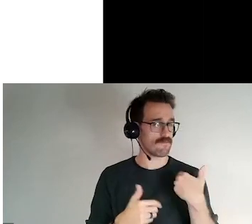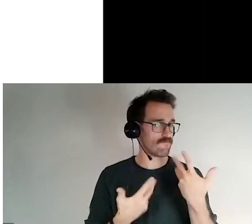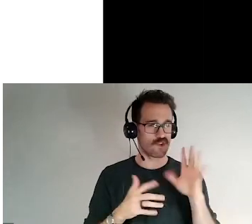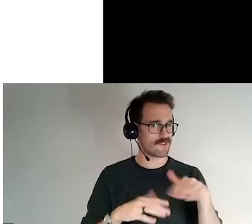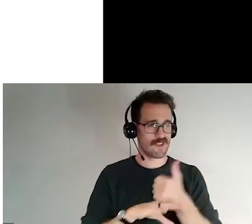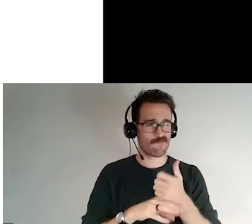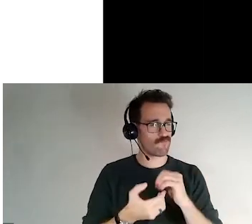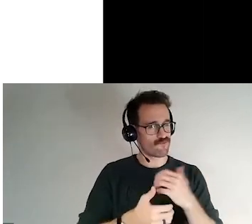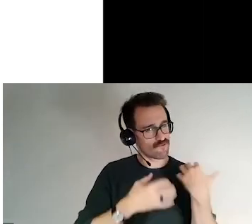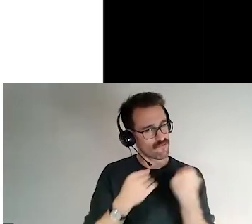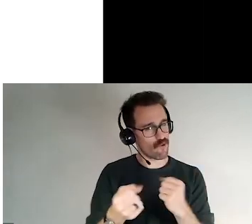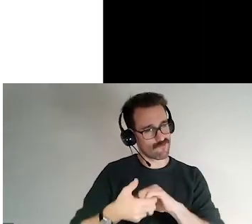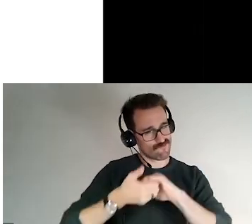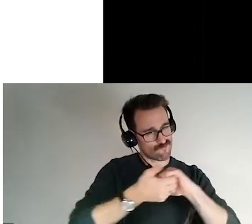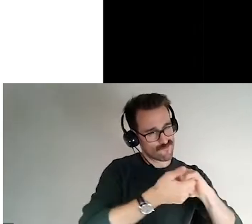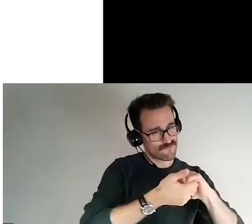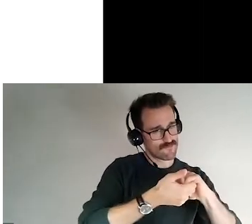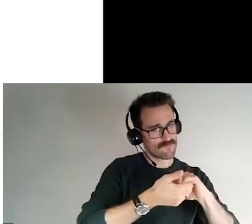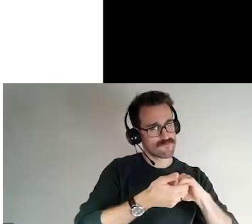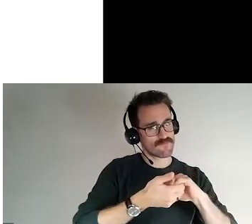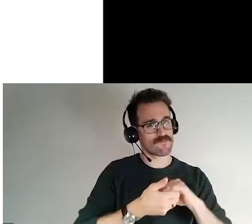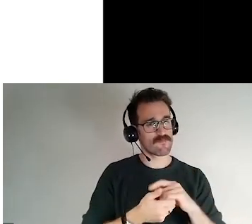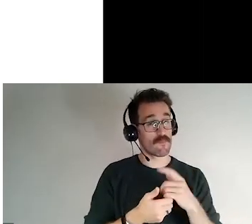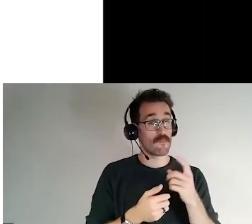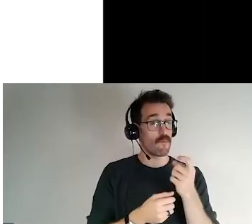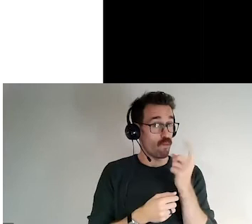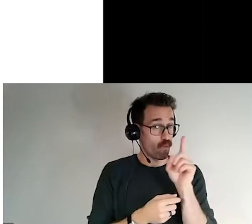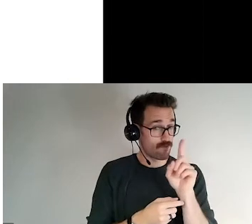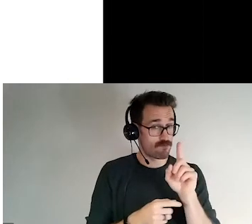really take place in a couple of different areas. We have created the employers network